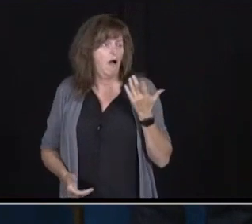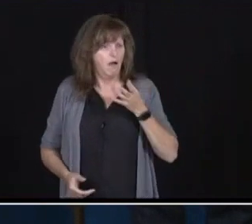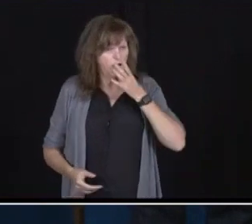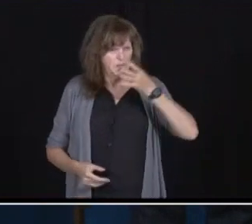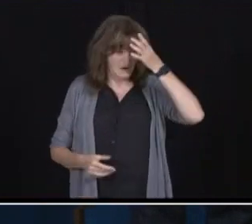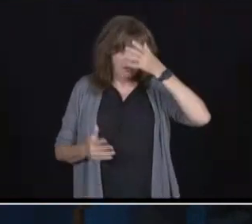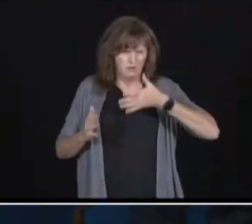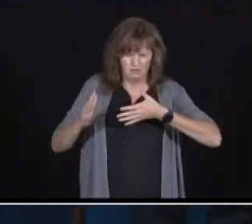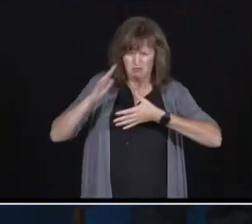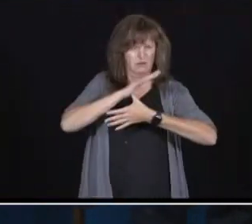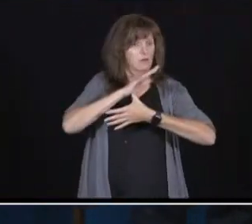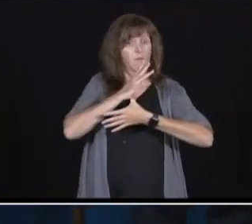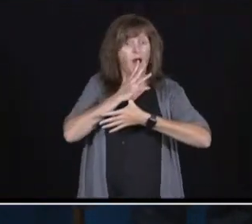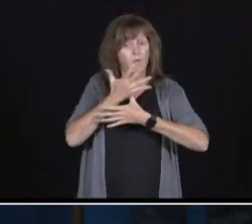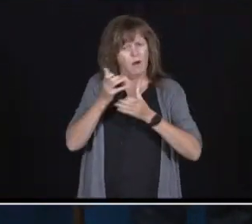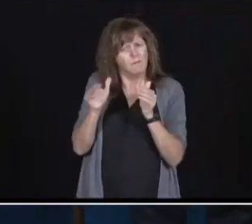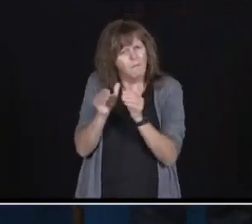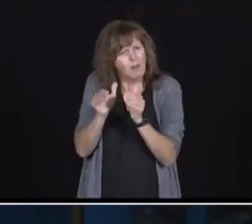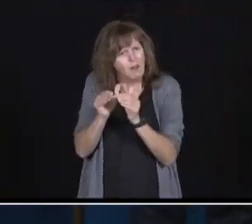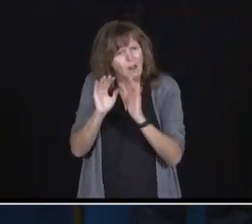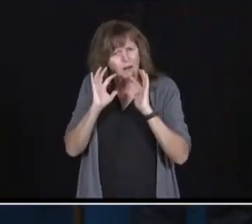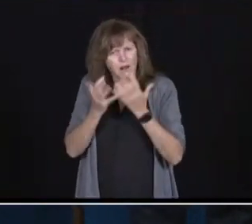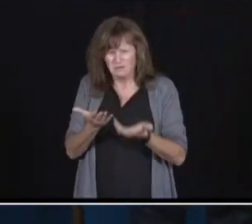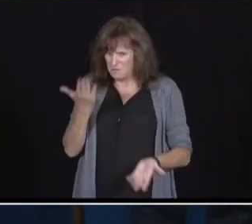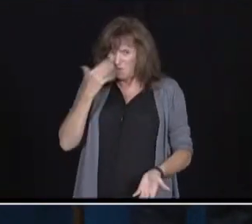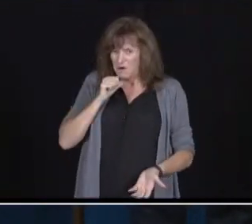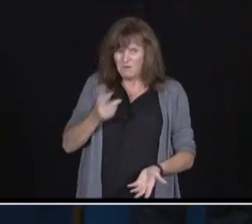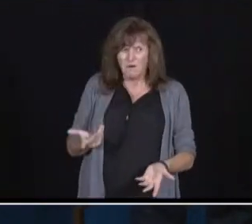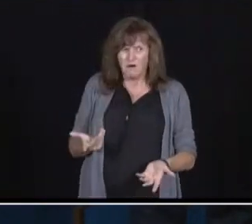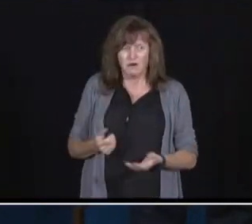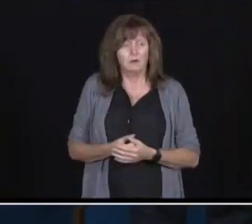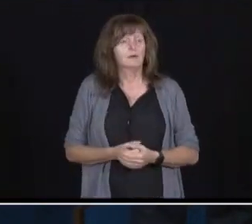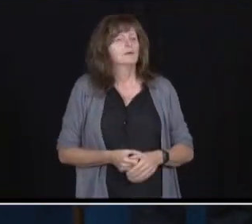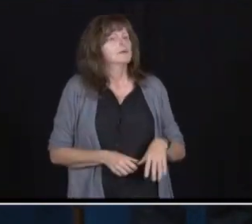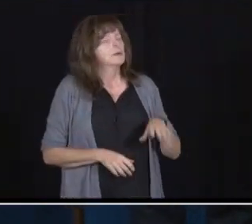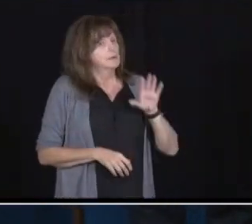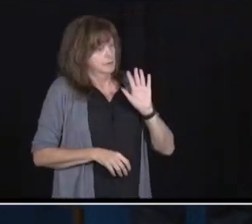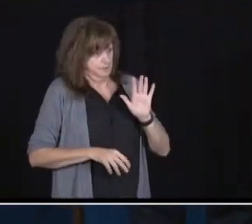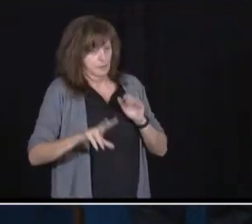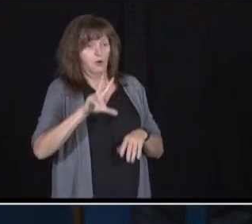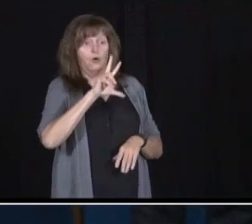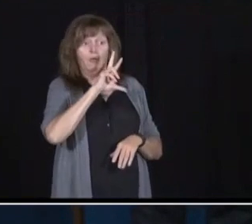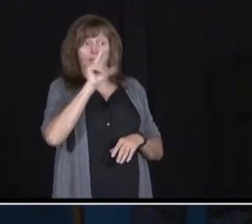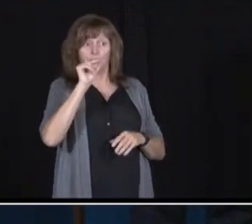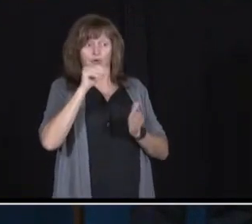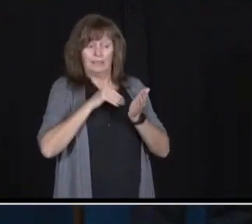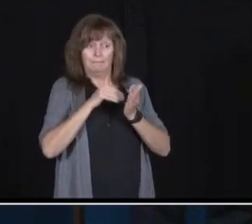When one of the key things that we are hearing from parents is that they are demanding smaller class sizes.